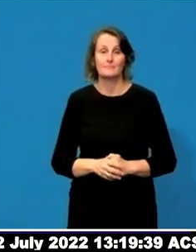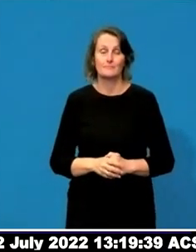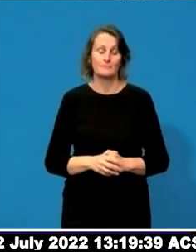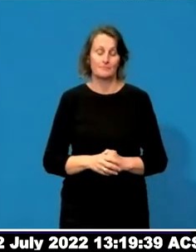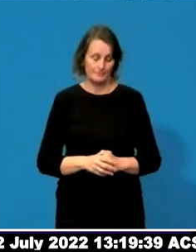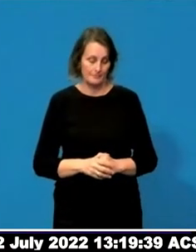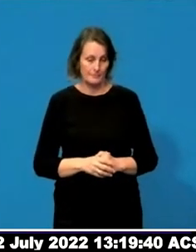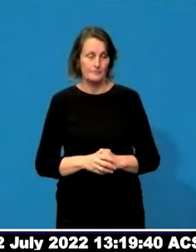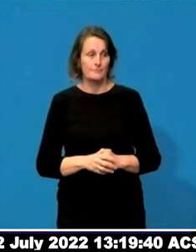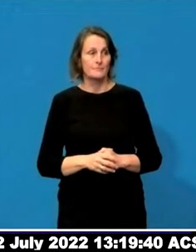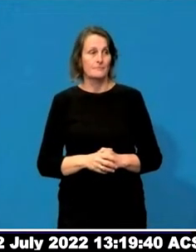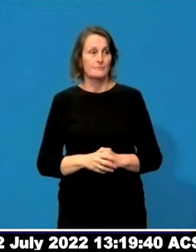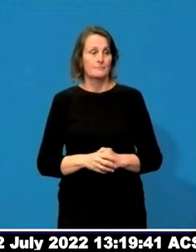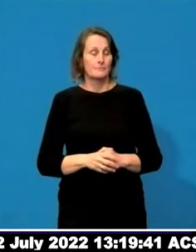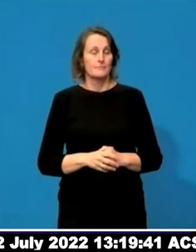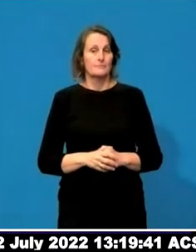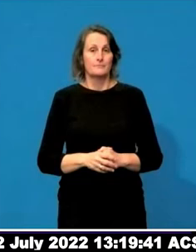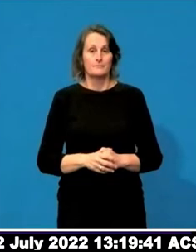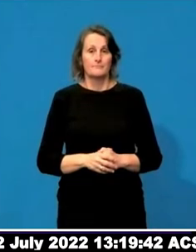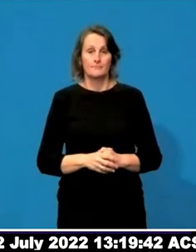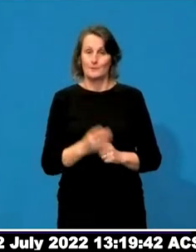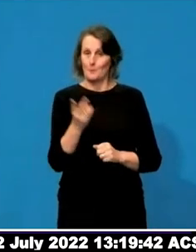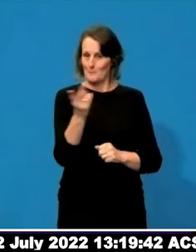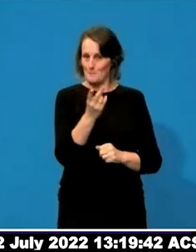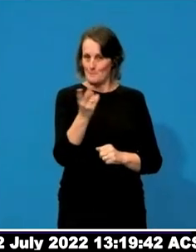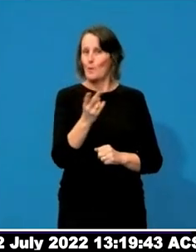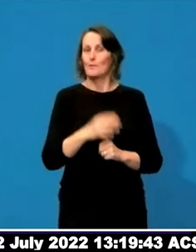MS McMAHON: Thank you, Chair. Mrs Smith and Ms McRae, you have provided a joint statement